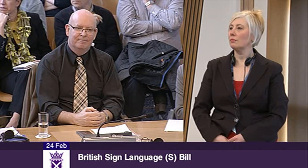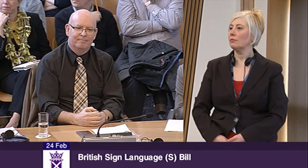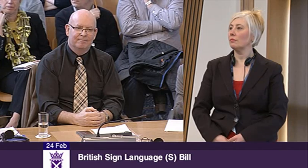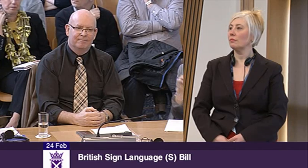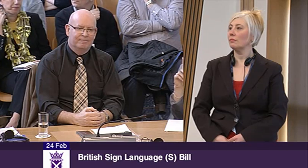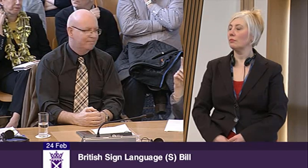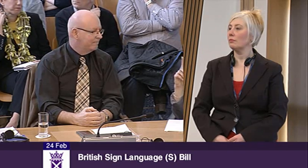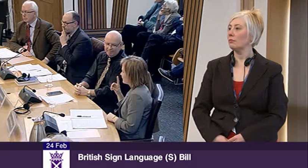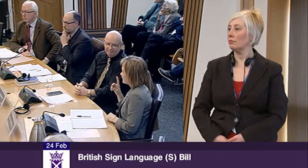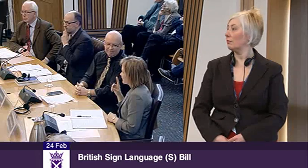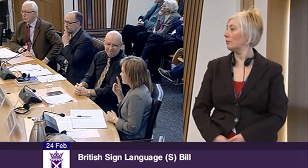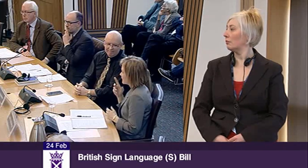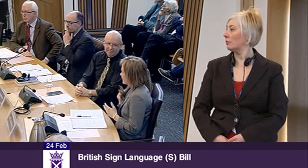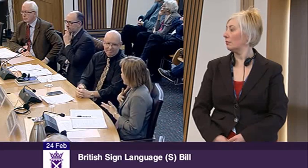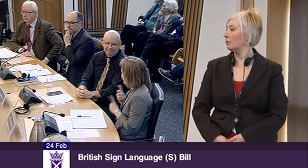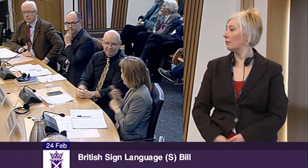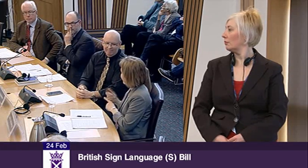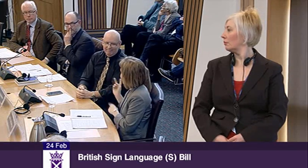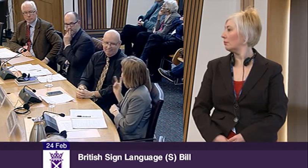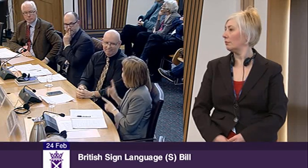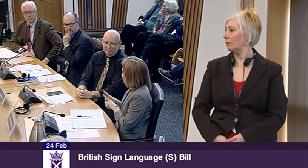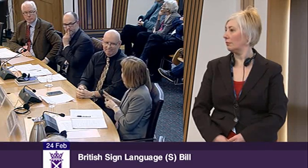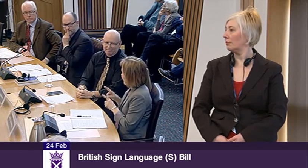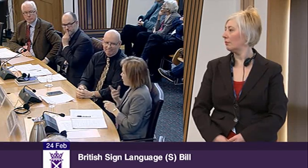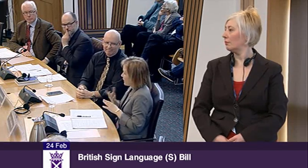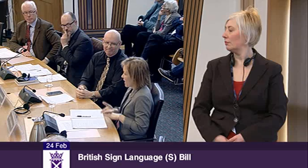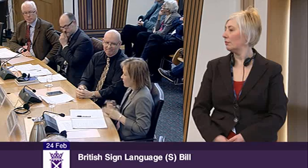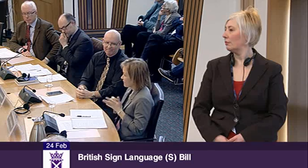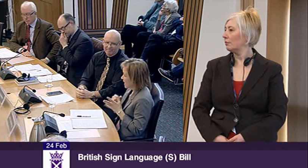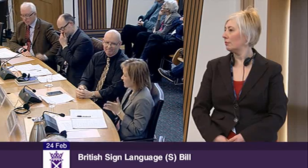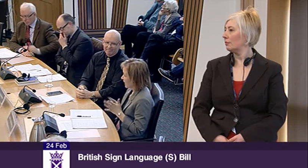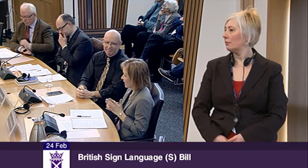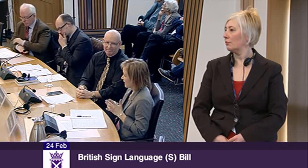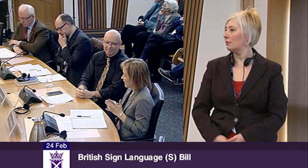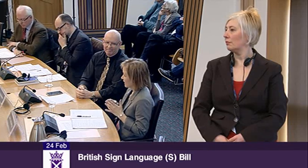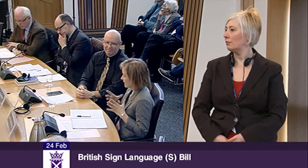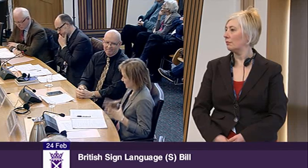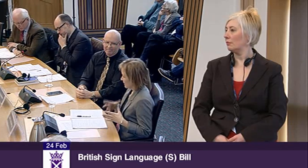Carly Brownlie: I support the comments of Clark Denmark and Professor Turner. I am here